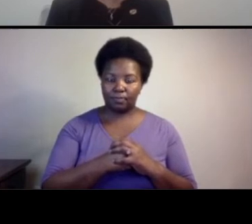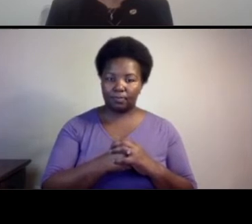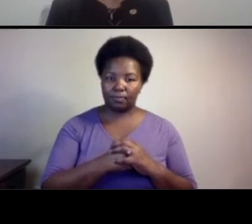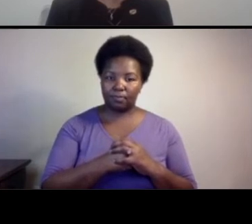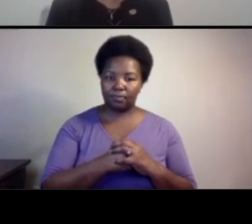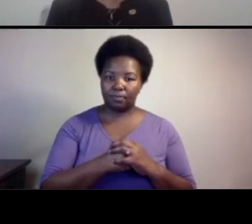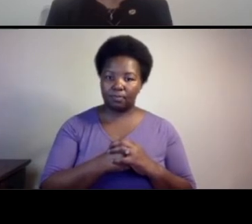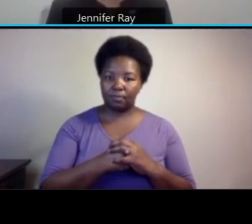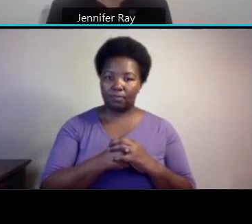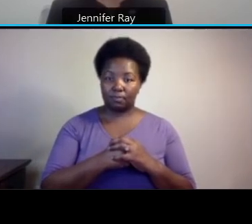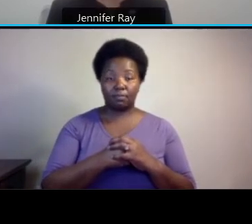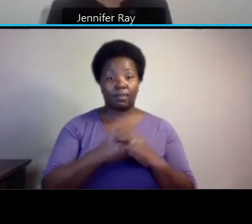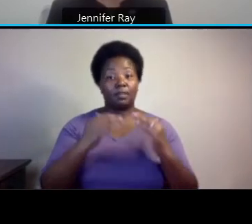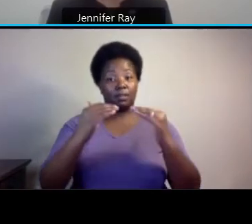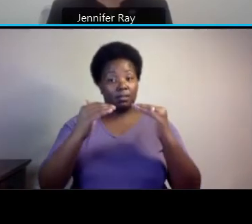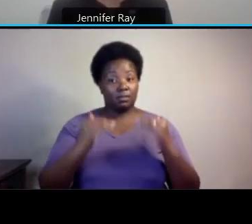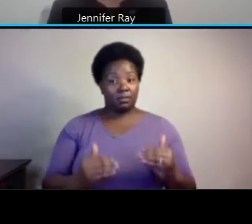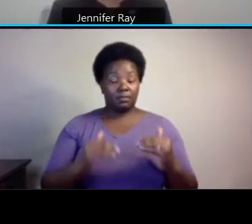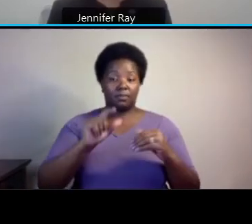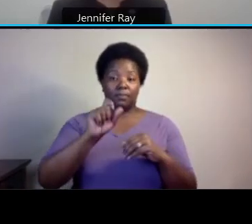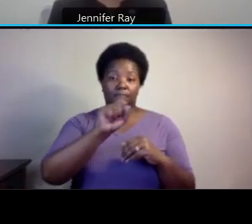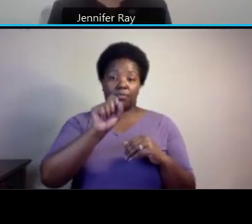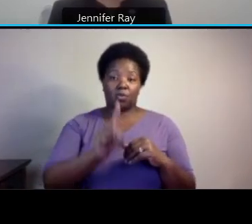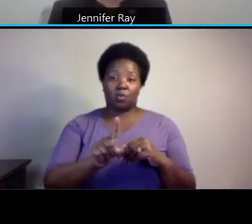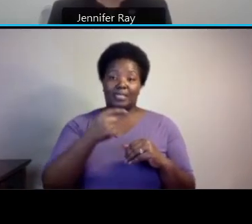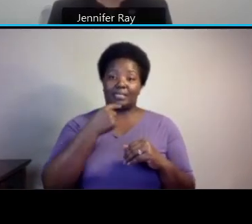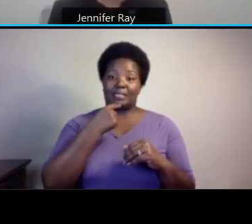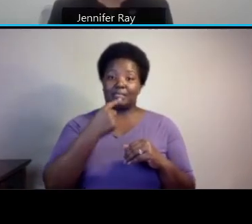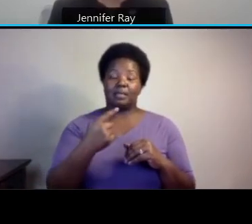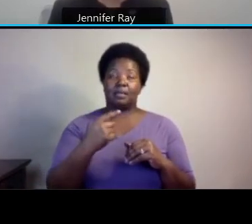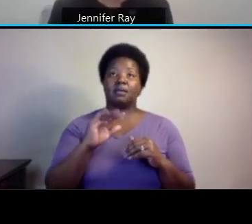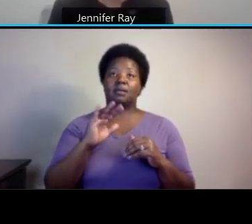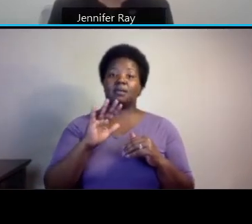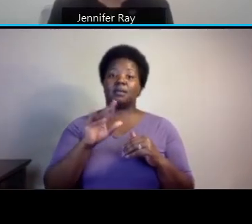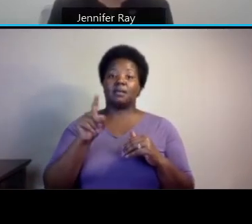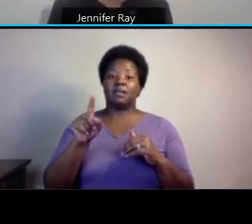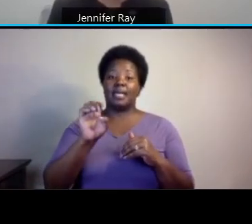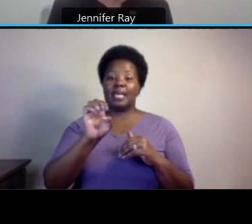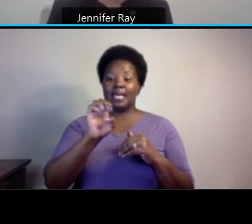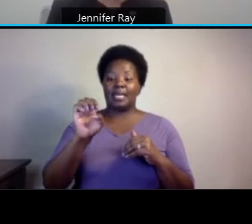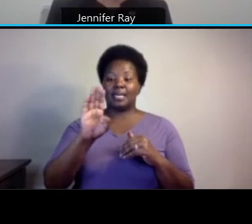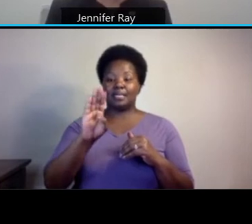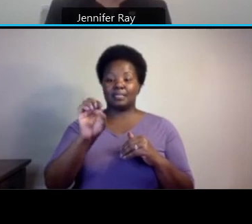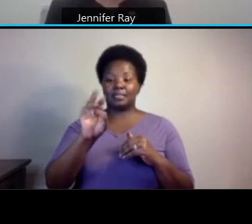the next question to avoid eastbound traffic constantly running the red light as it turns